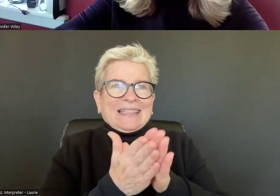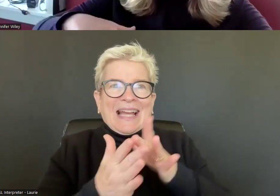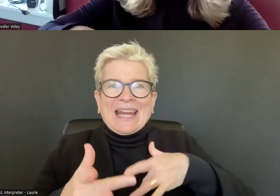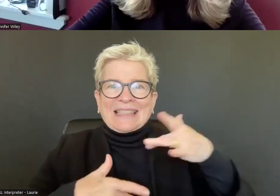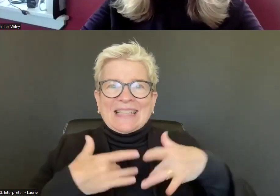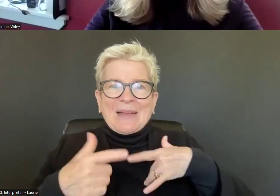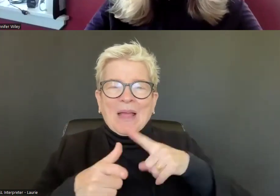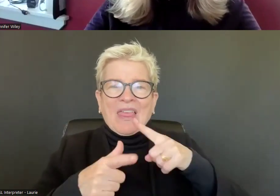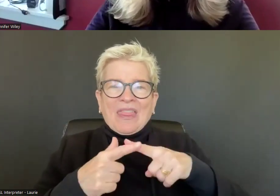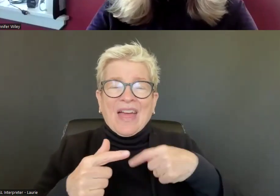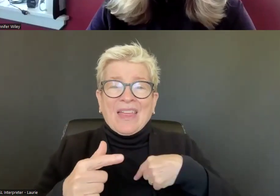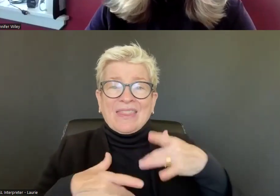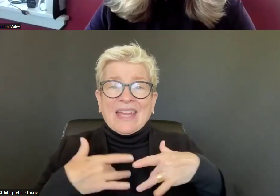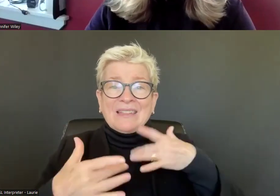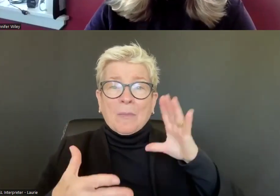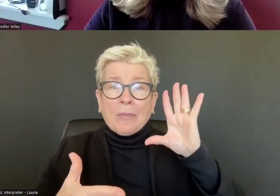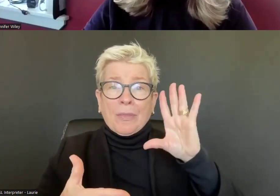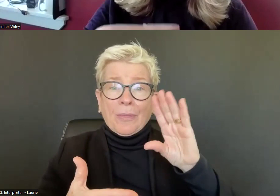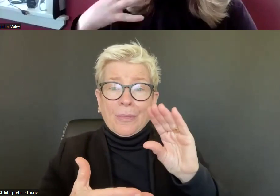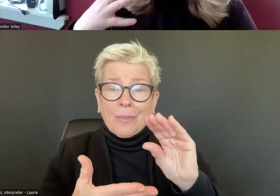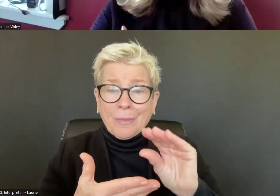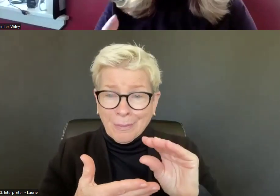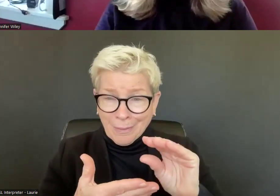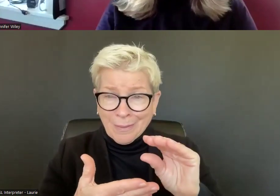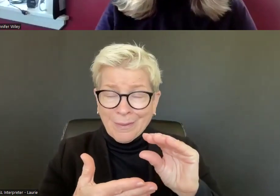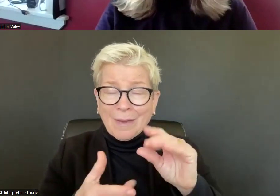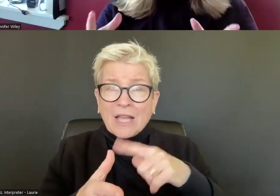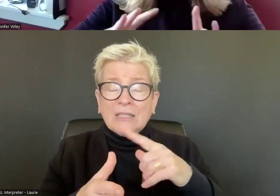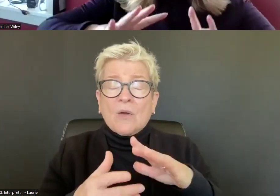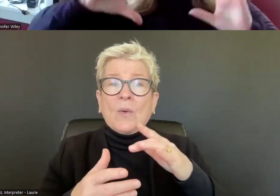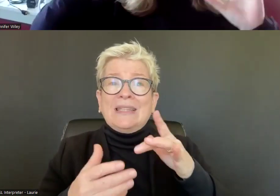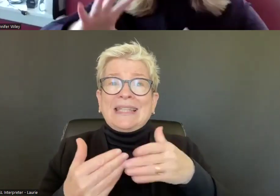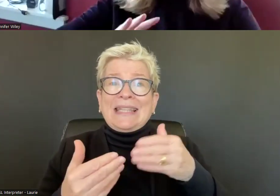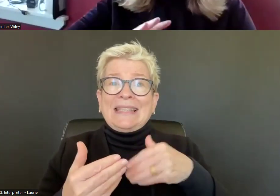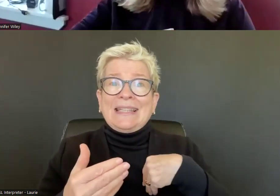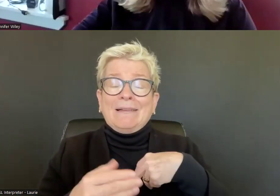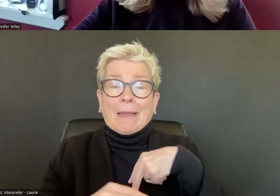it's easy to kind of fall into to a dip. So what are the ways that we could maintain it?